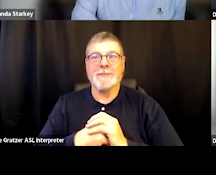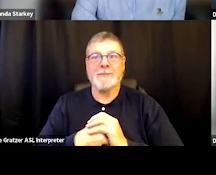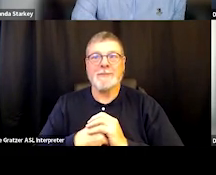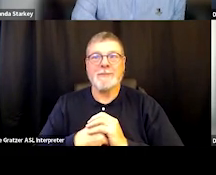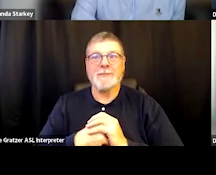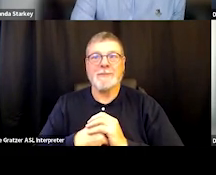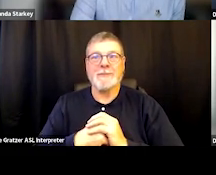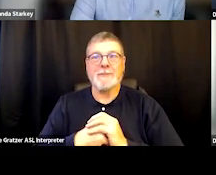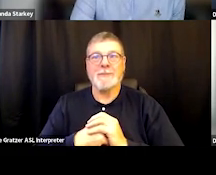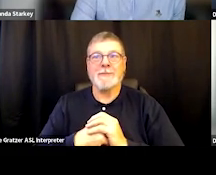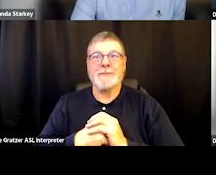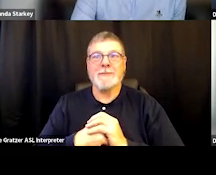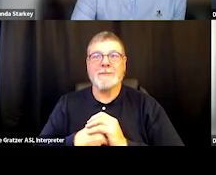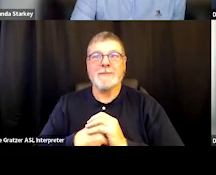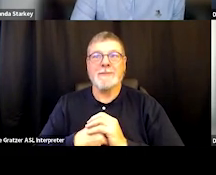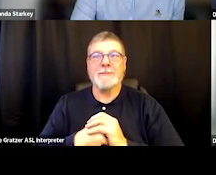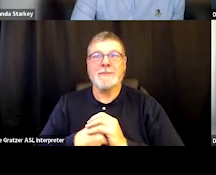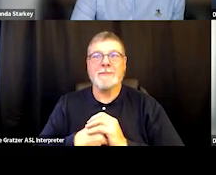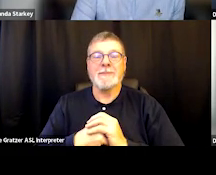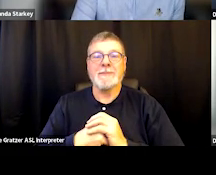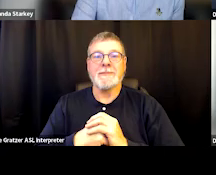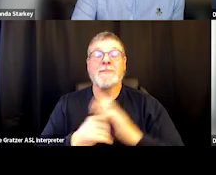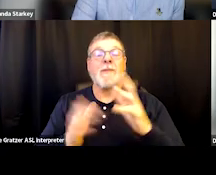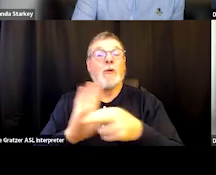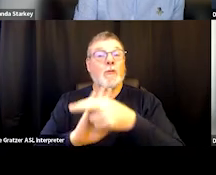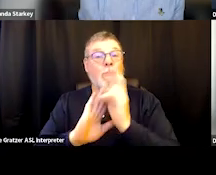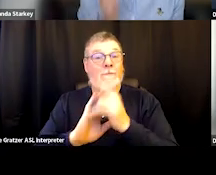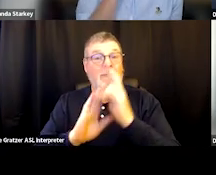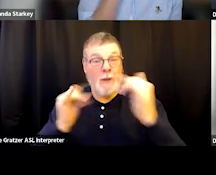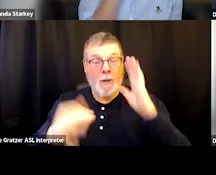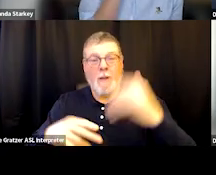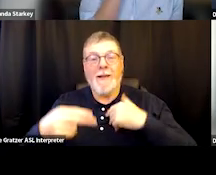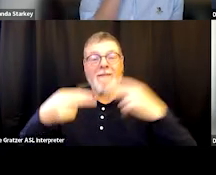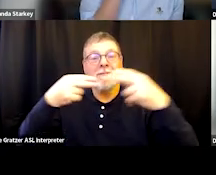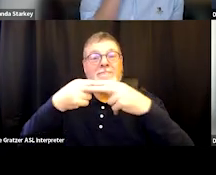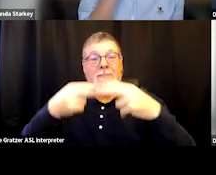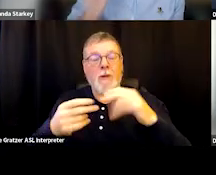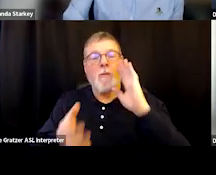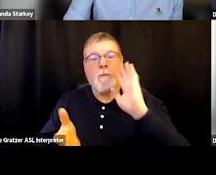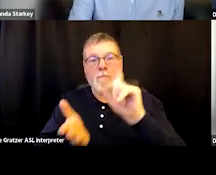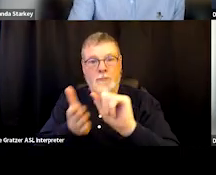Included in this review session, we will have the PowerPoint slides available to print out.